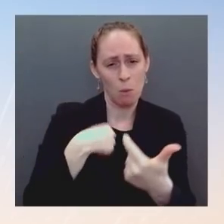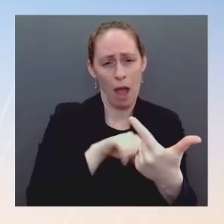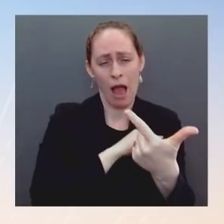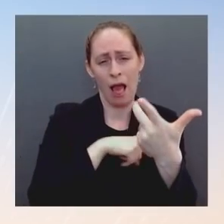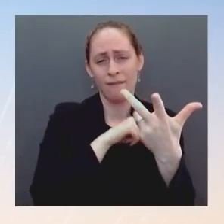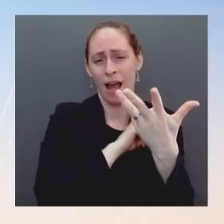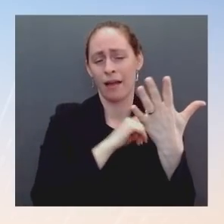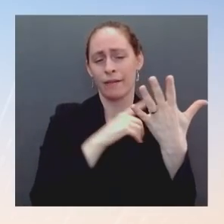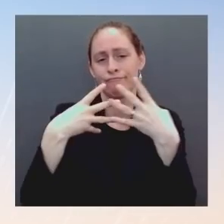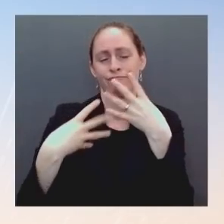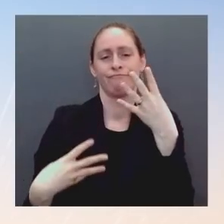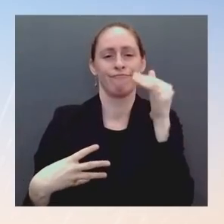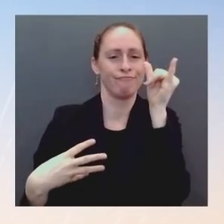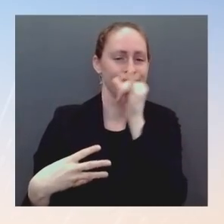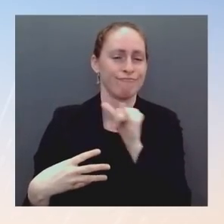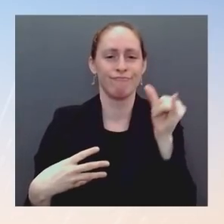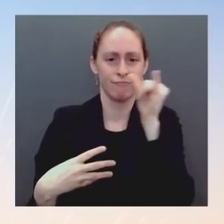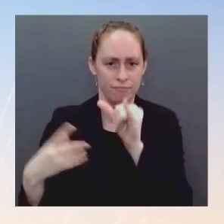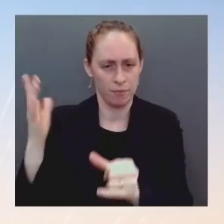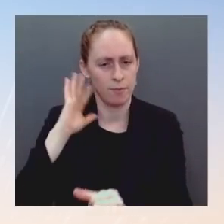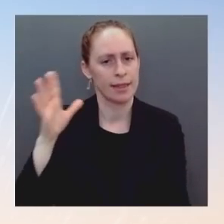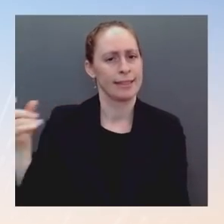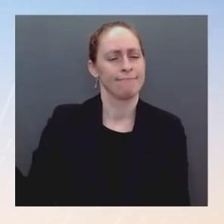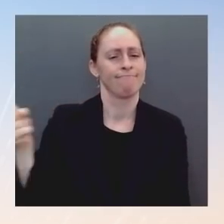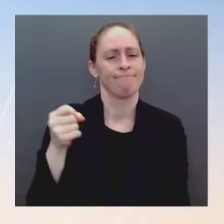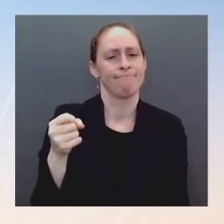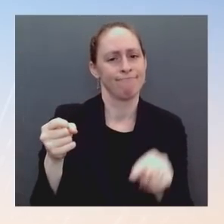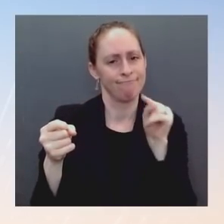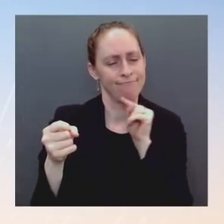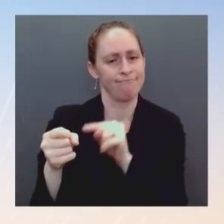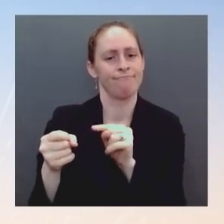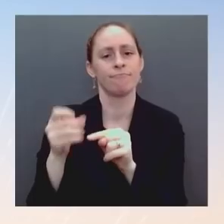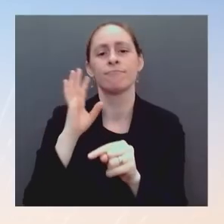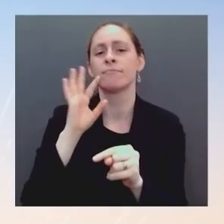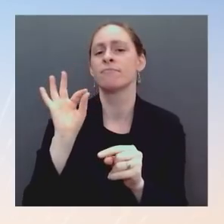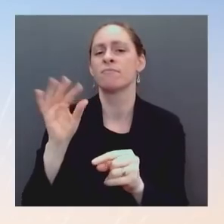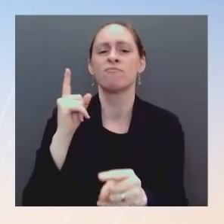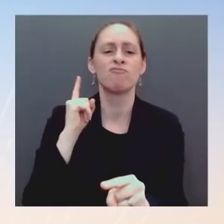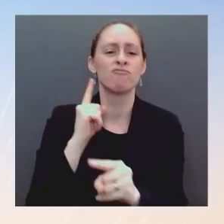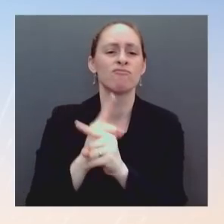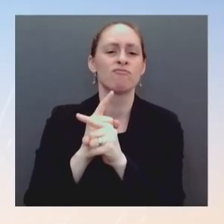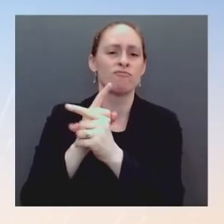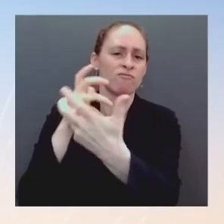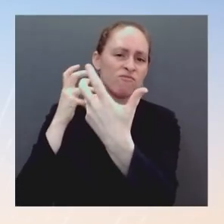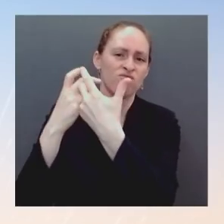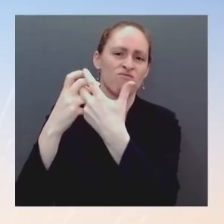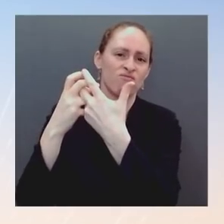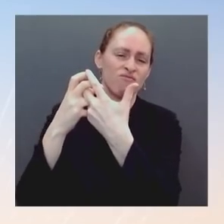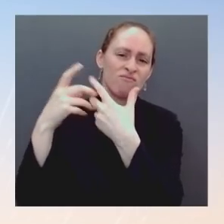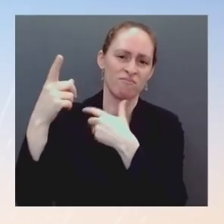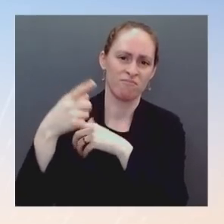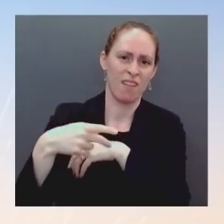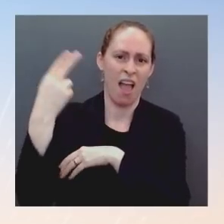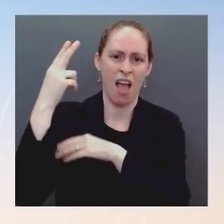in a lifetime appointment. He did make a promise to the country. That's certainly how he sees it.